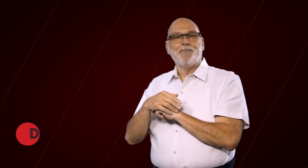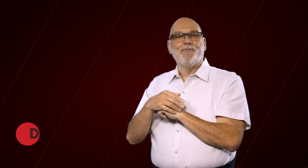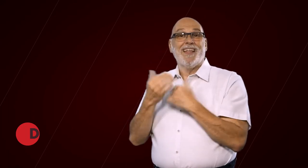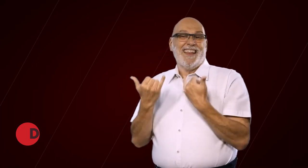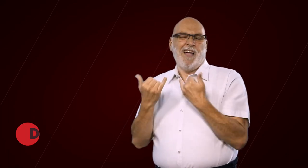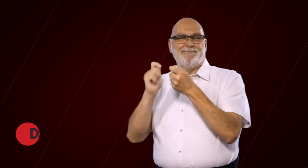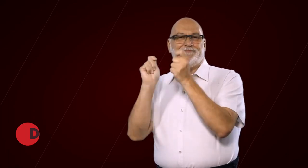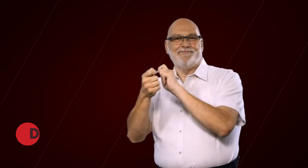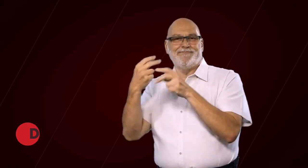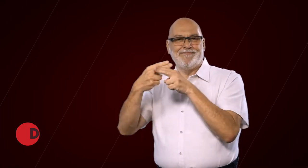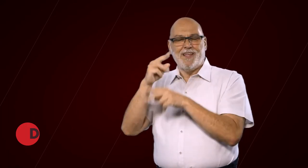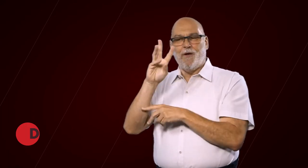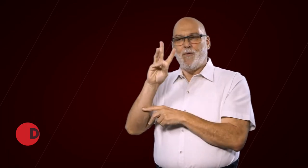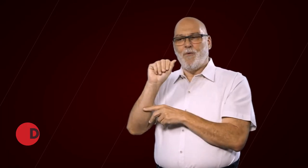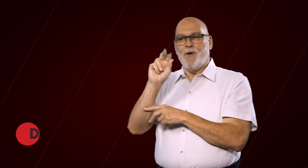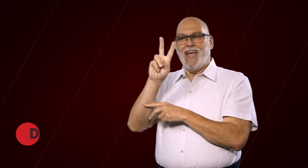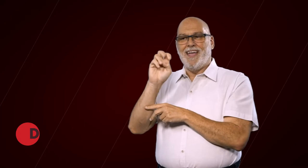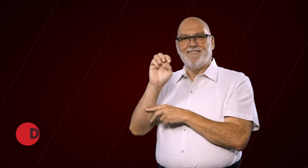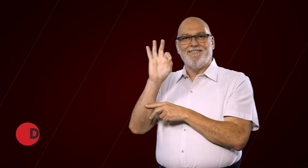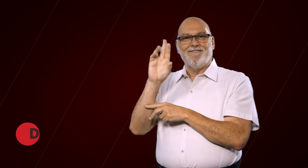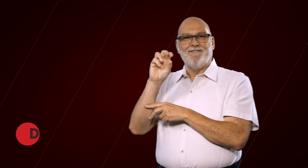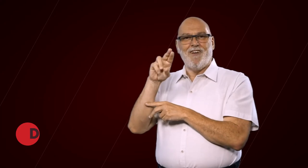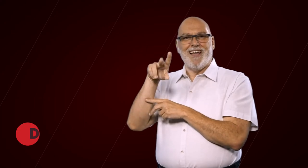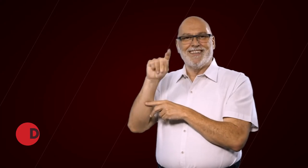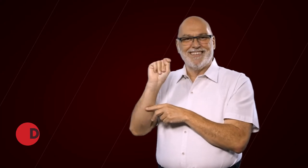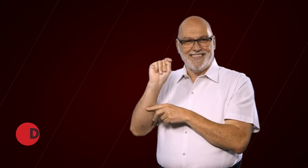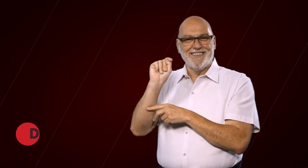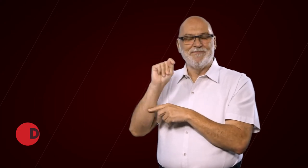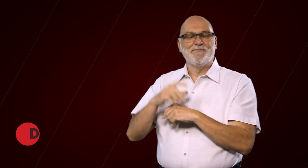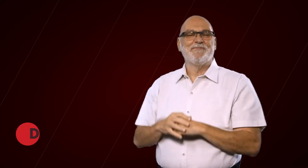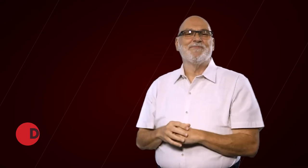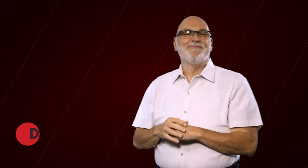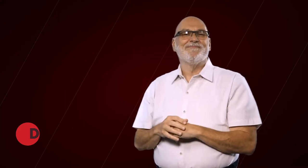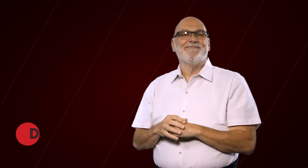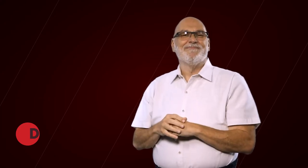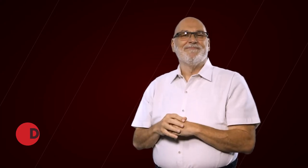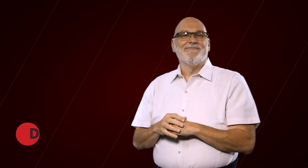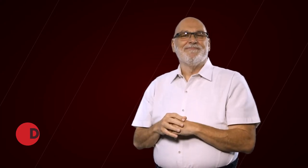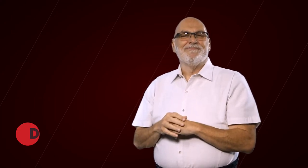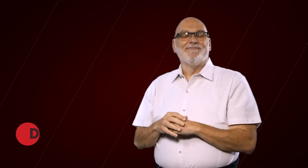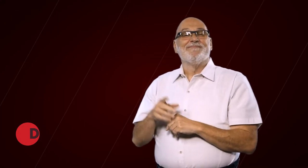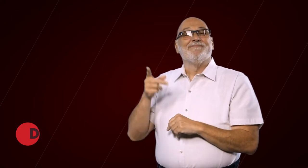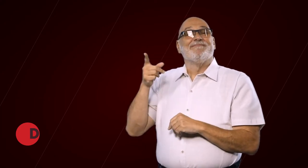(now Wavefront).